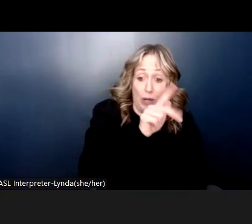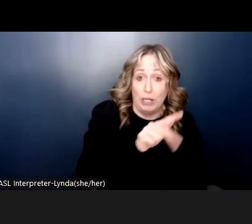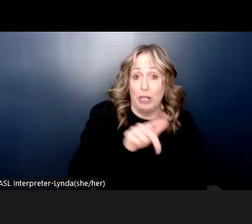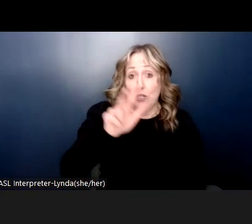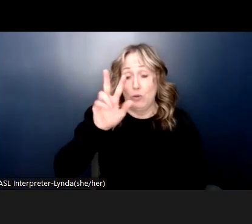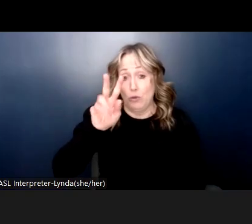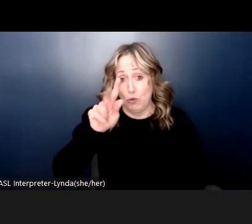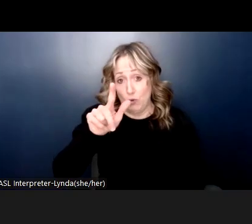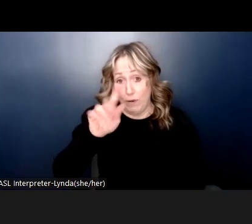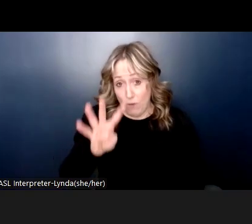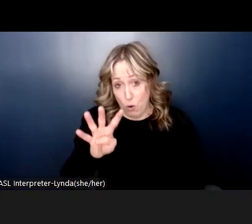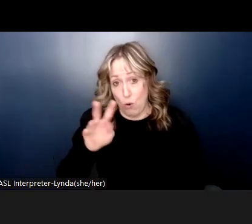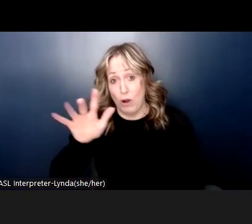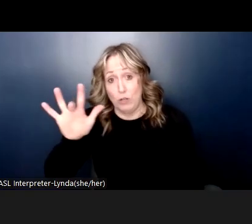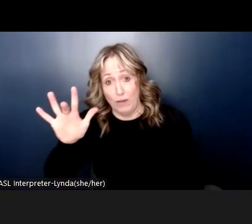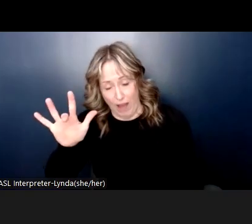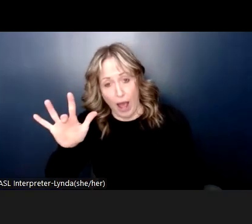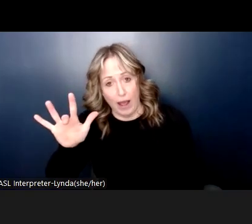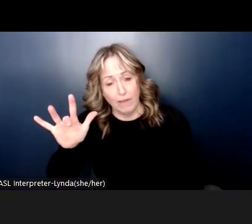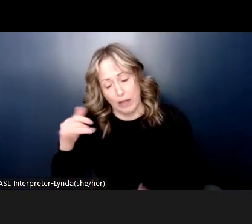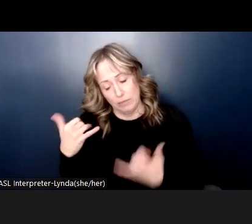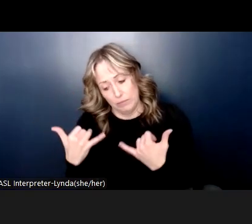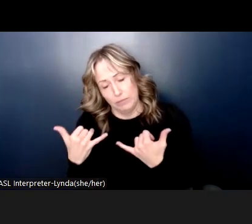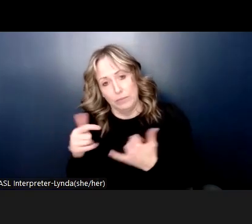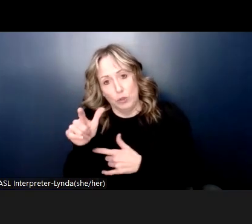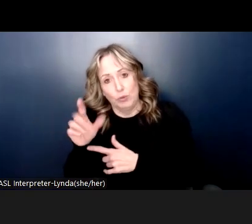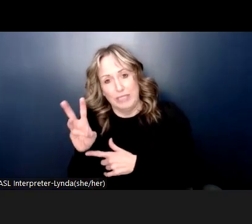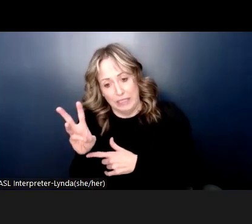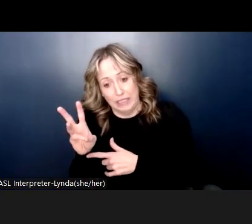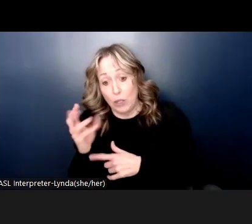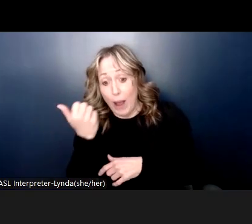So if any of those have drafter, it's actions, those would come forward.